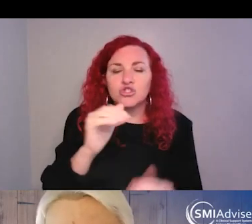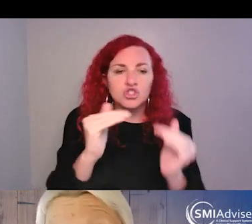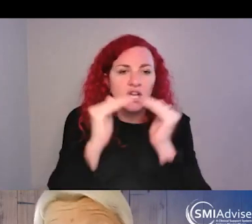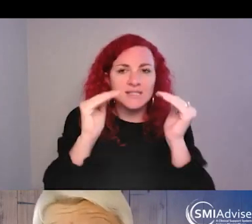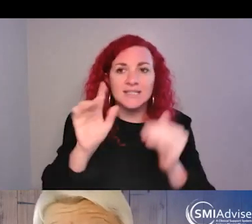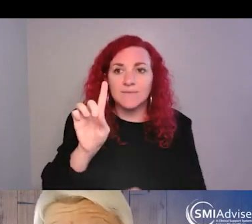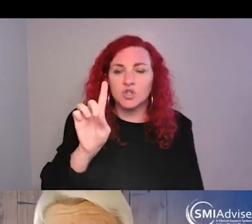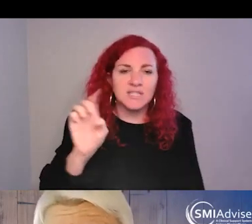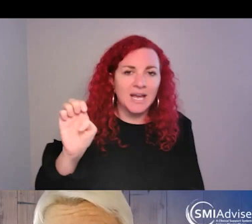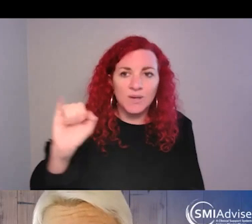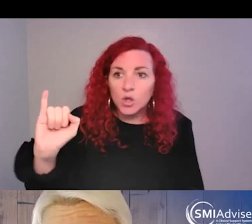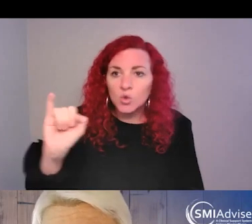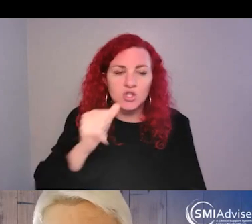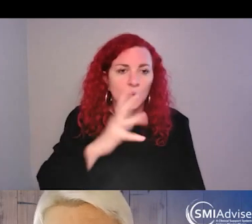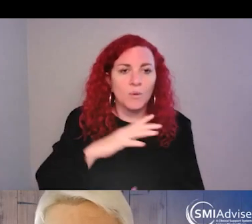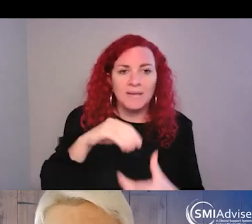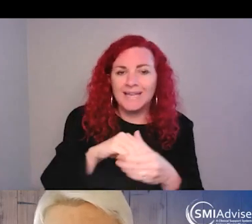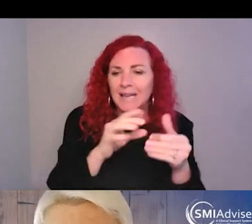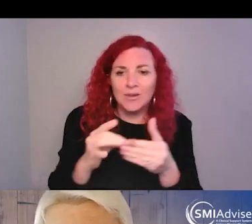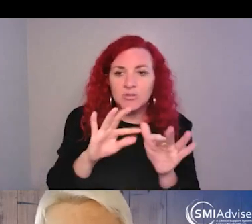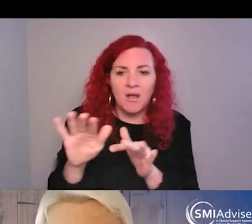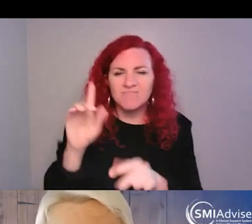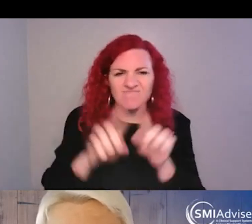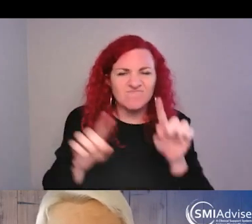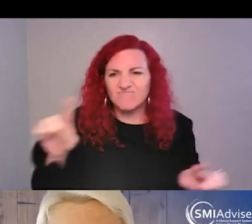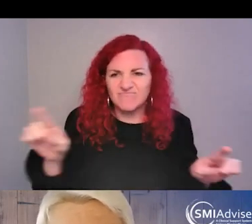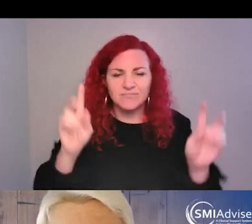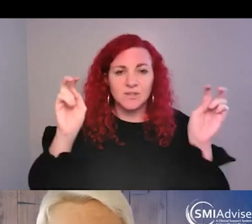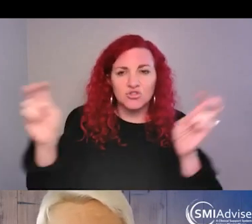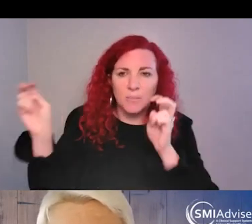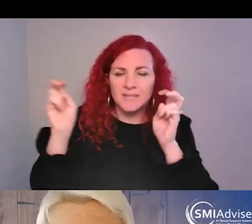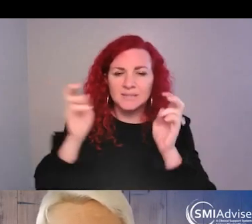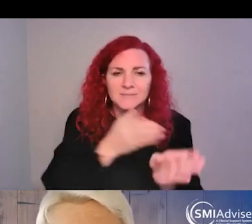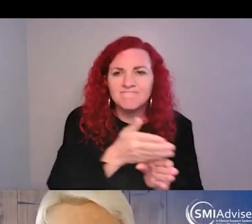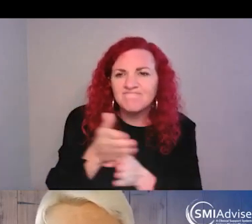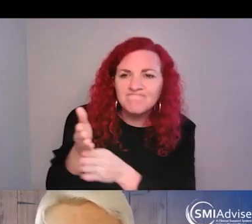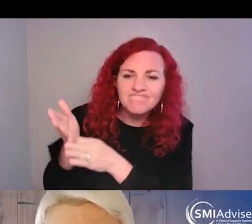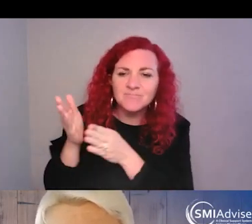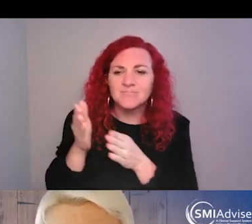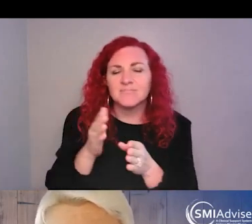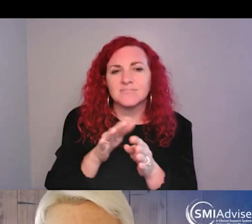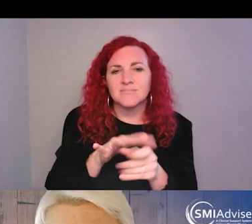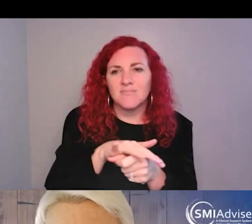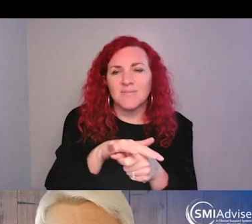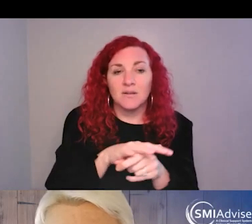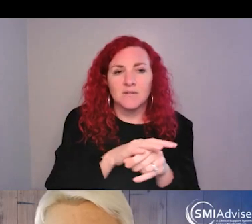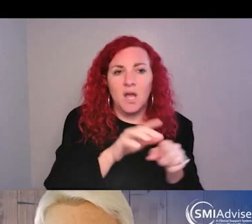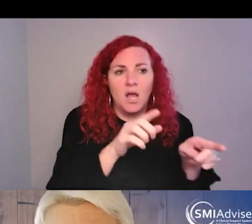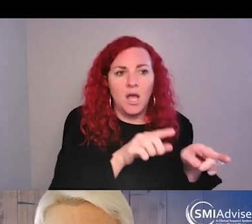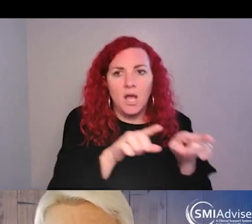THERE IS A HOST OF DIFFERENT TOPICS OR DISCIPLINES OR AREAS OF COMMONALITY THAT LEADERS